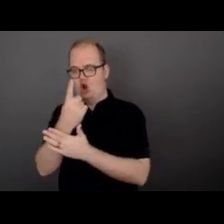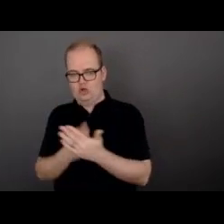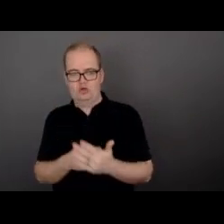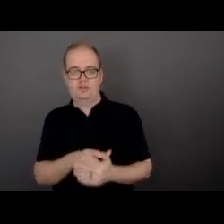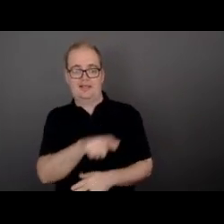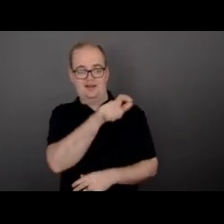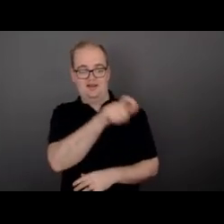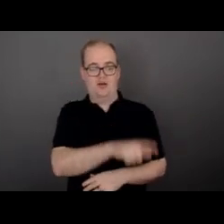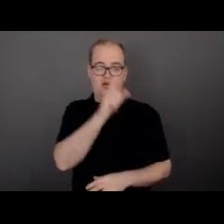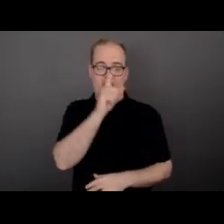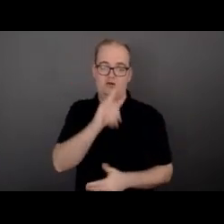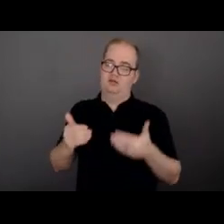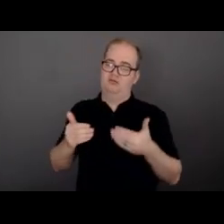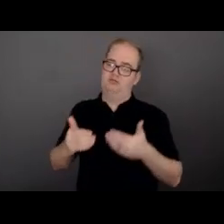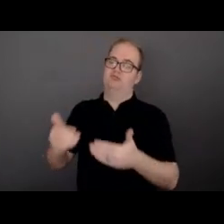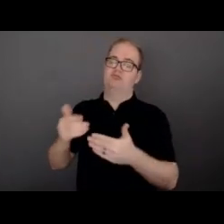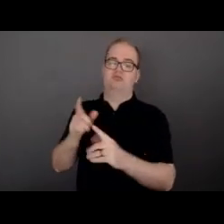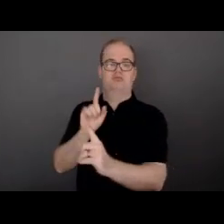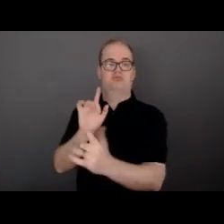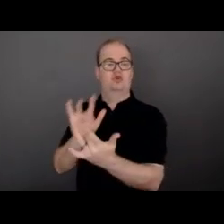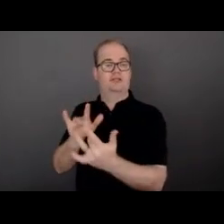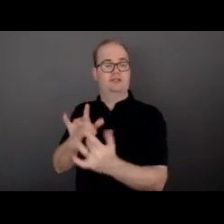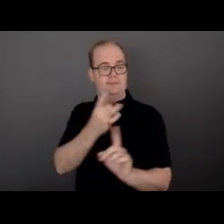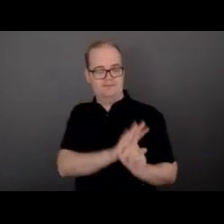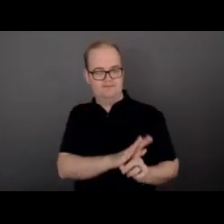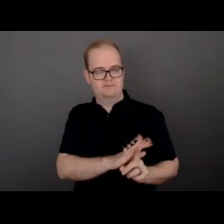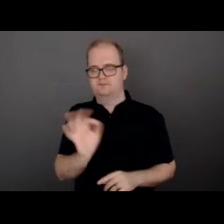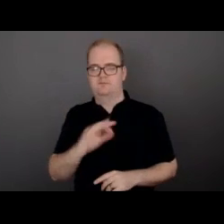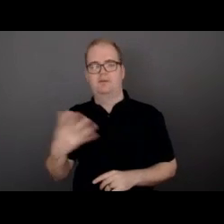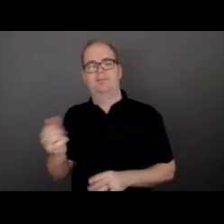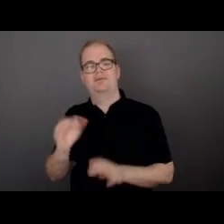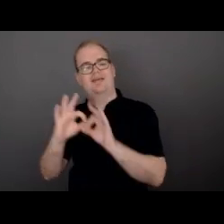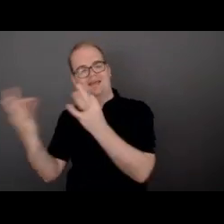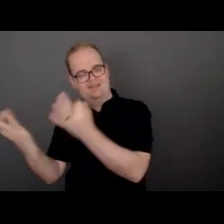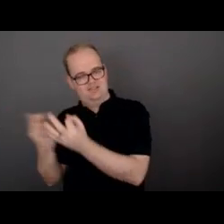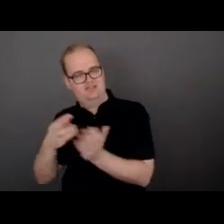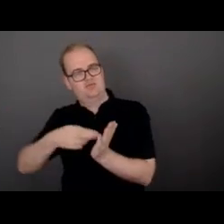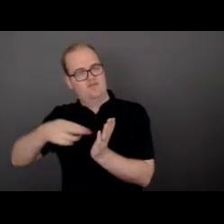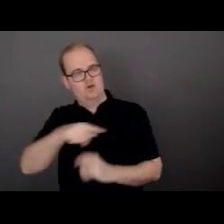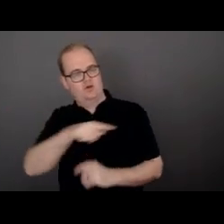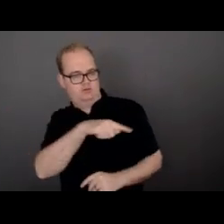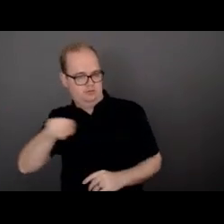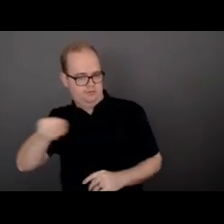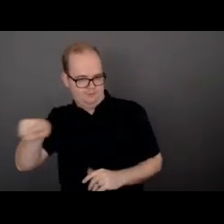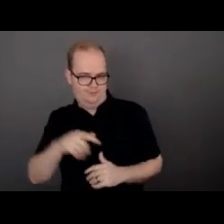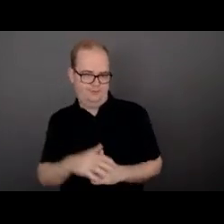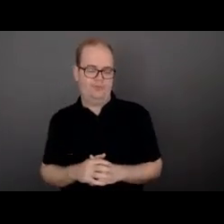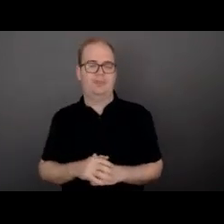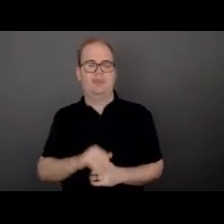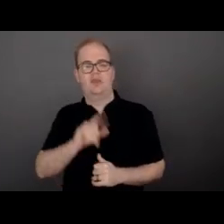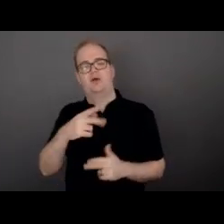But it is for clients who have child protection concerns before court proceedings are underway.